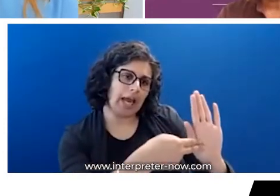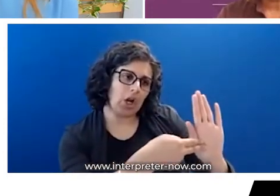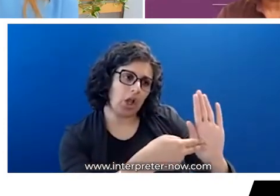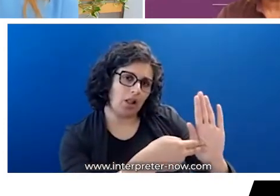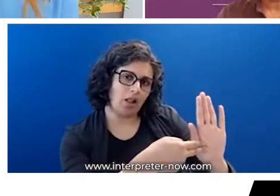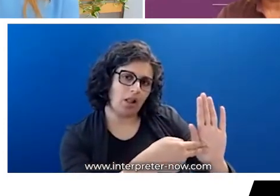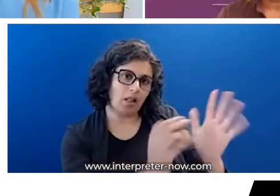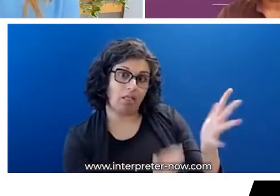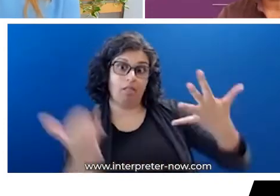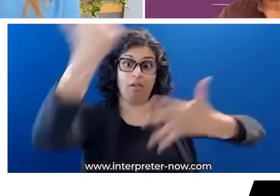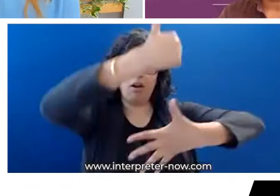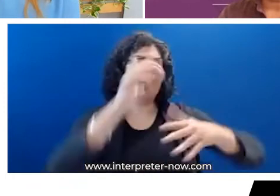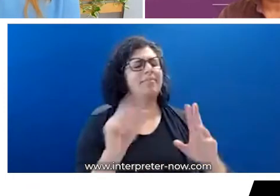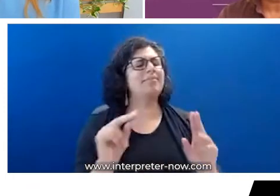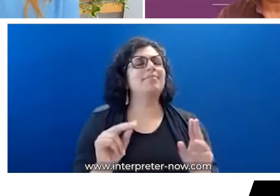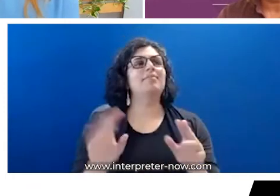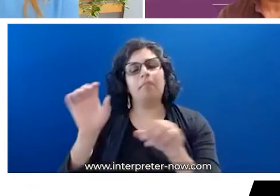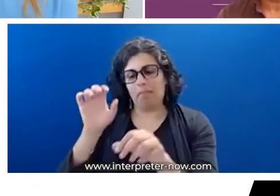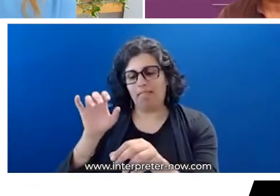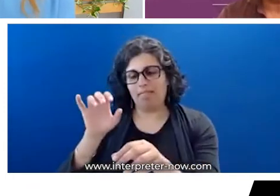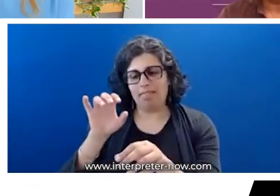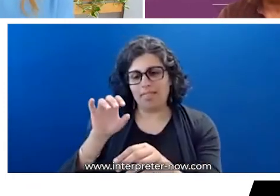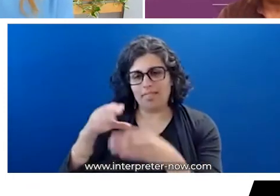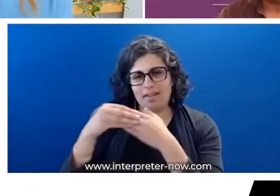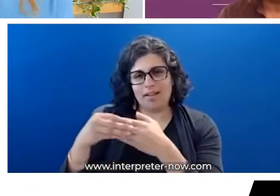But the work of fostering inclusion belongs to all of us.